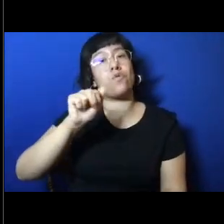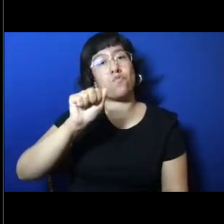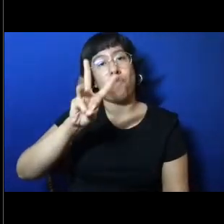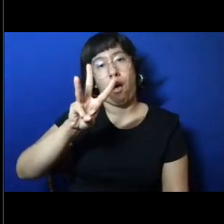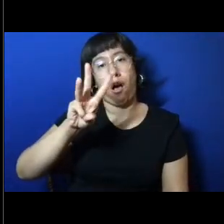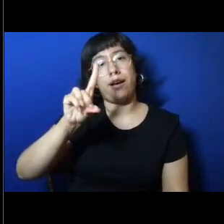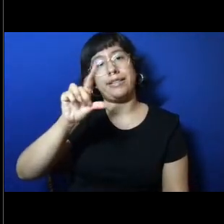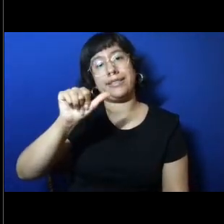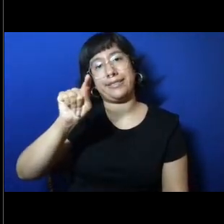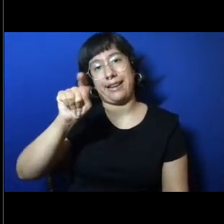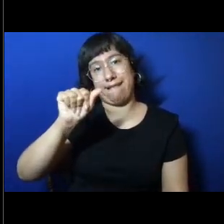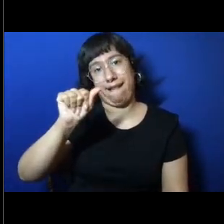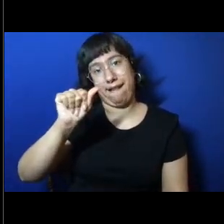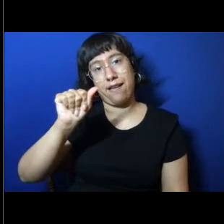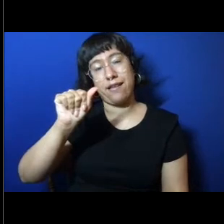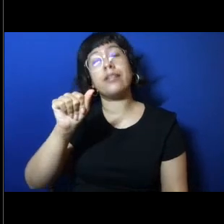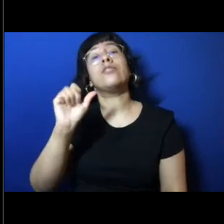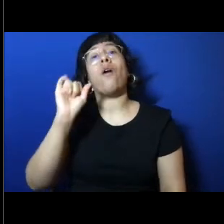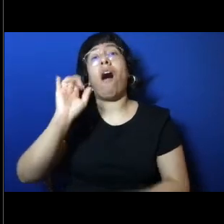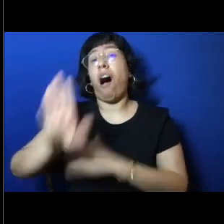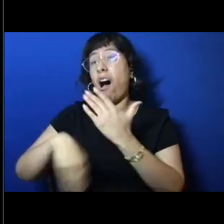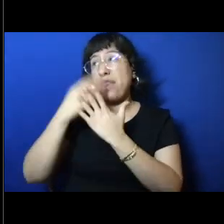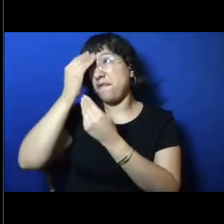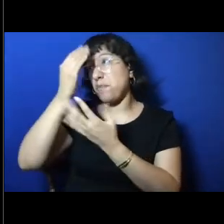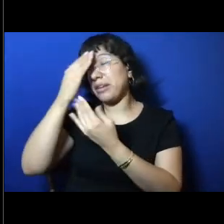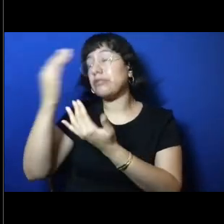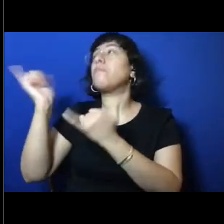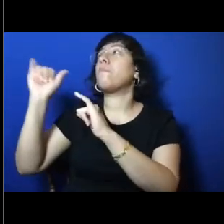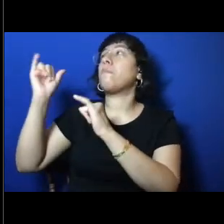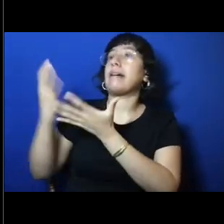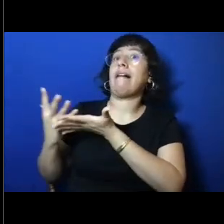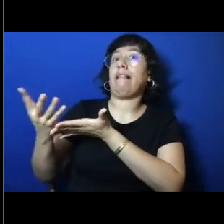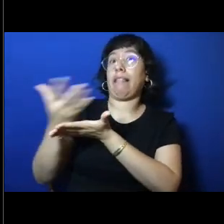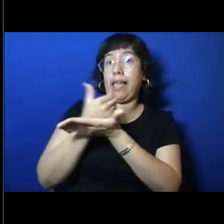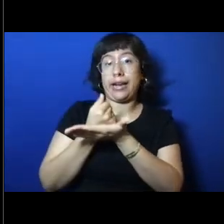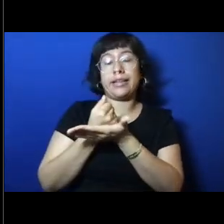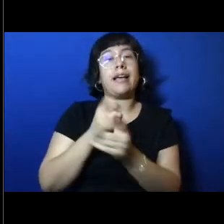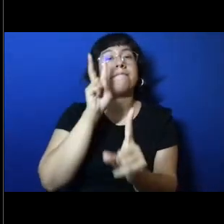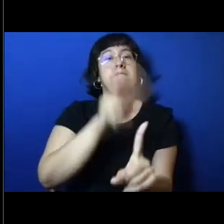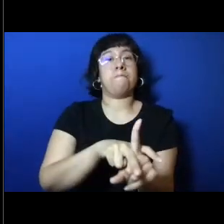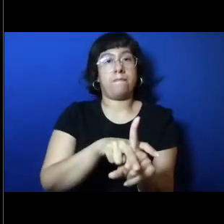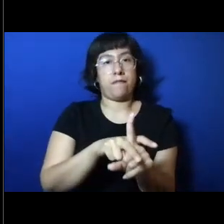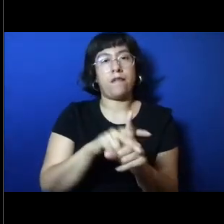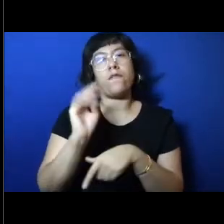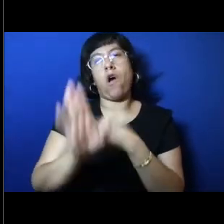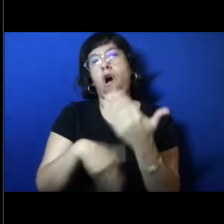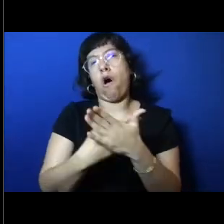And so what we do is we take it on the ground and we made, we basically have to make it usable for these models I was talking about.